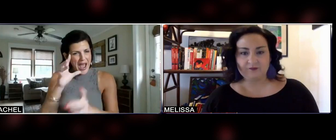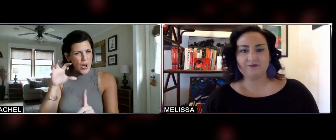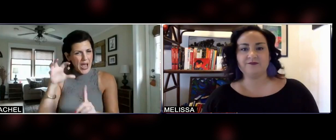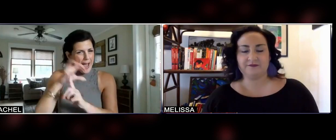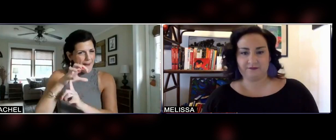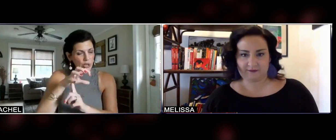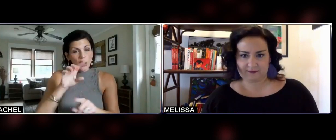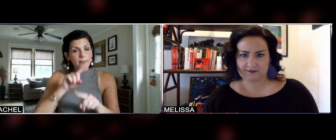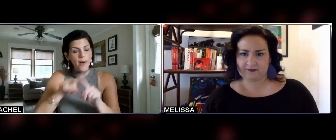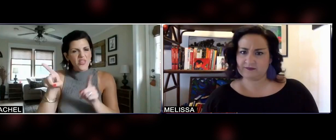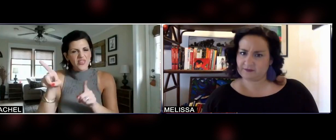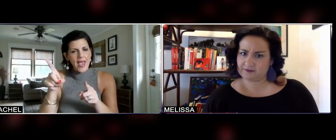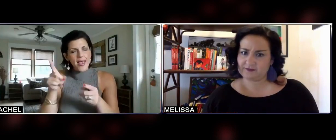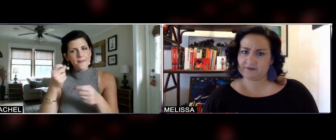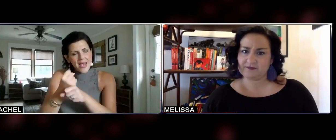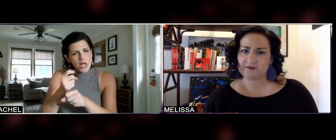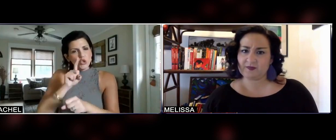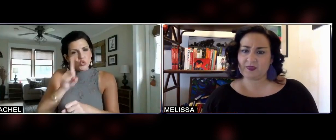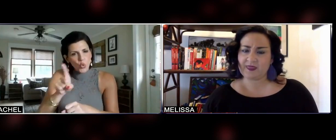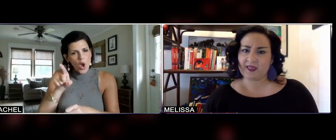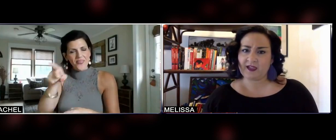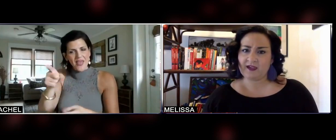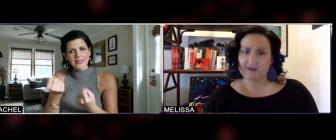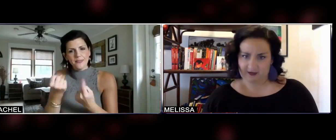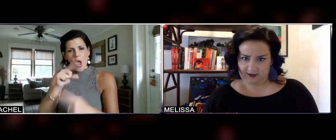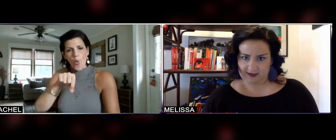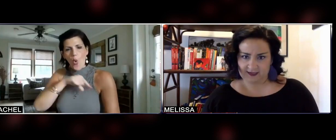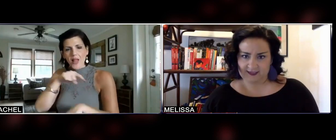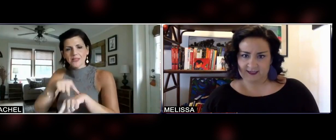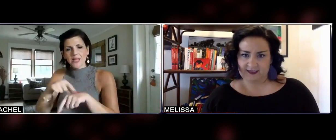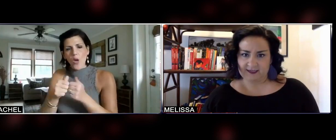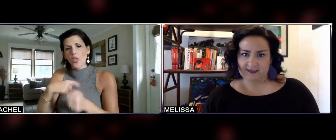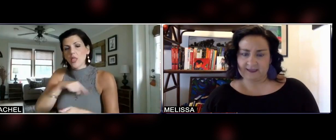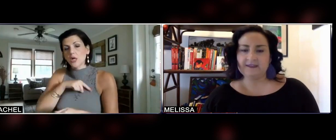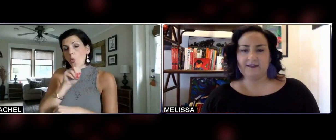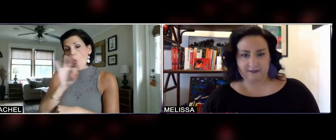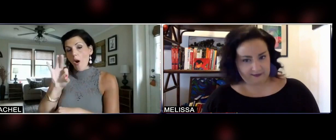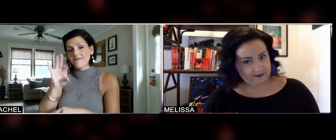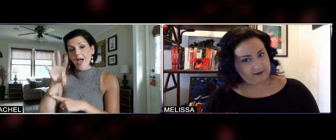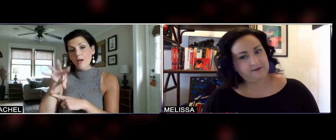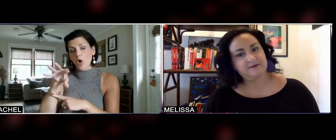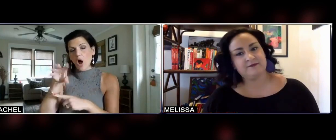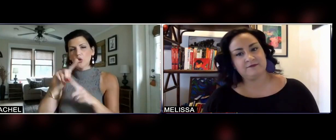How could they truly capture the essence of the show? They made sure to spend quality time with us off camera